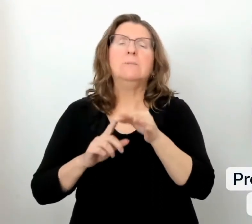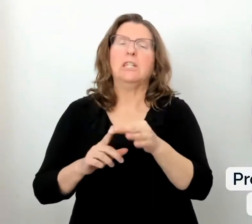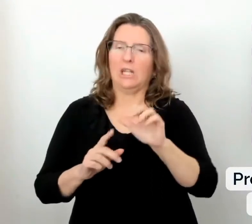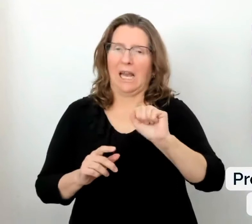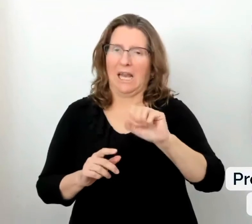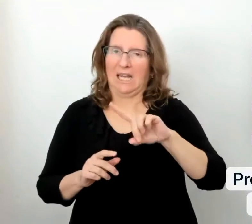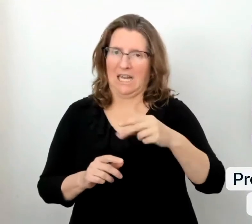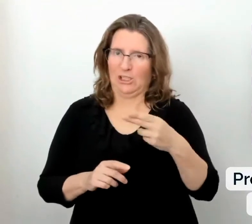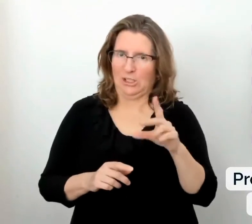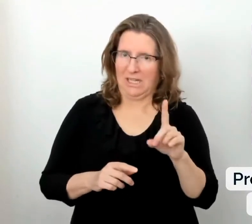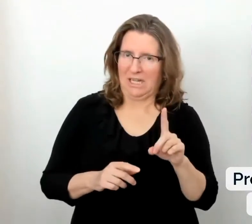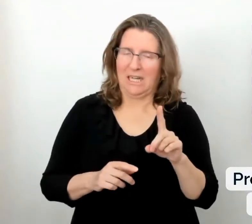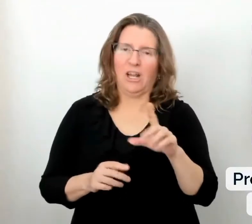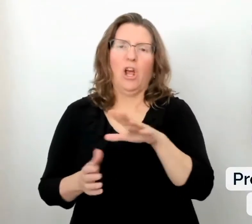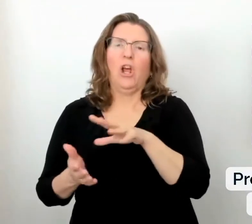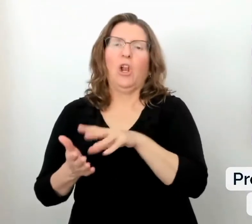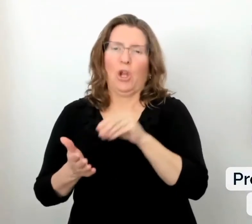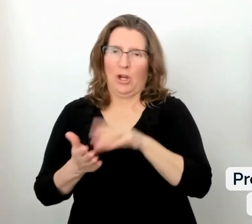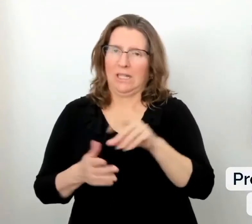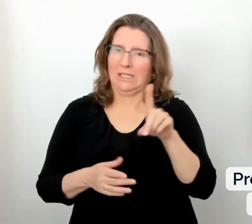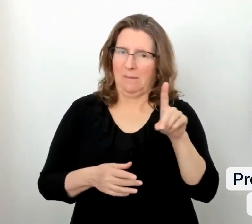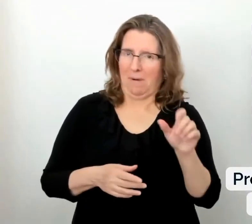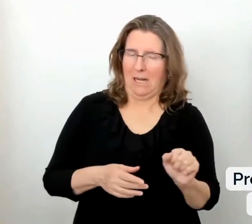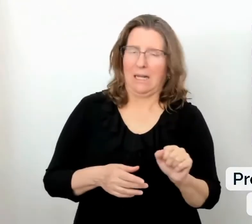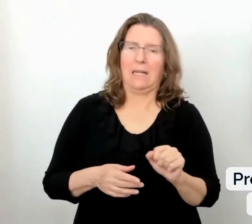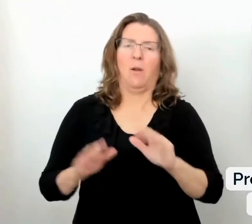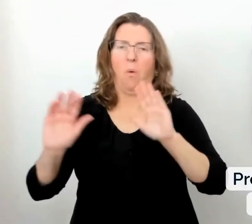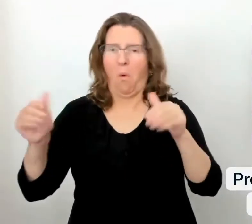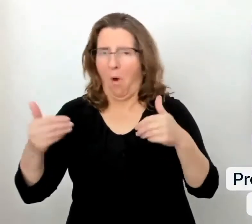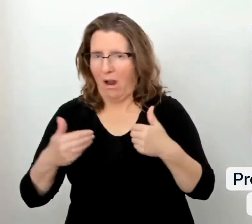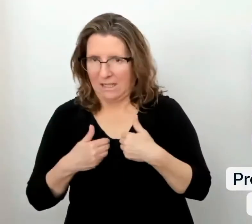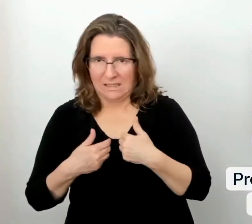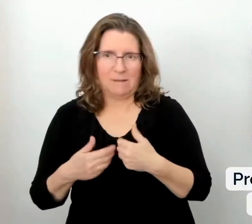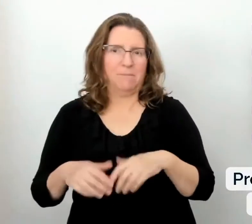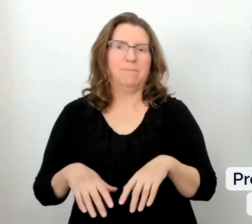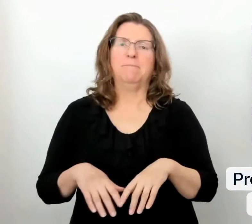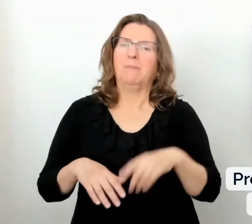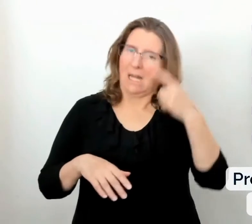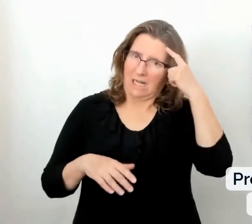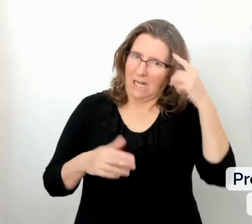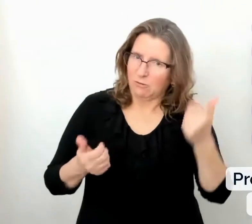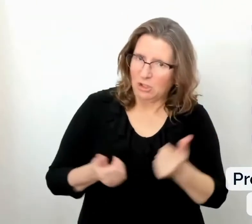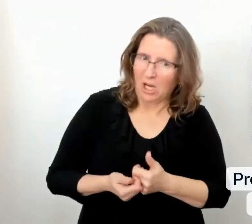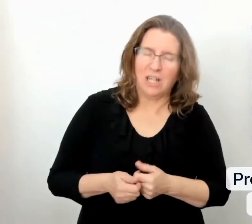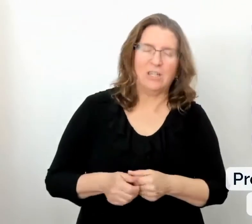What I found, especially with ADHD students as well as students on the autism spectrum,